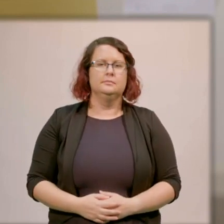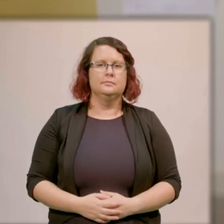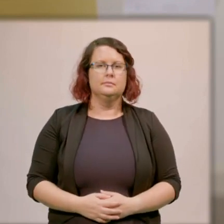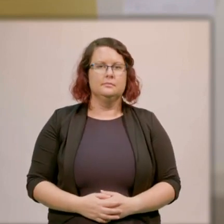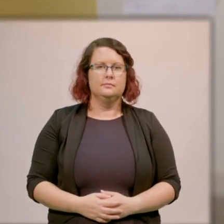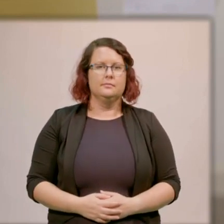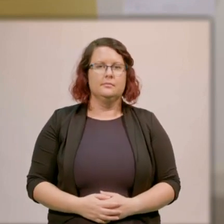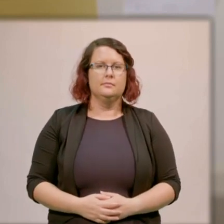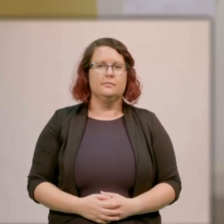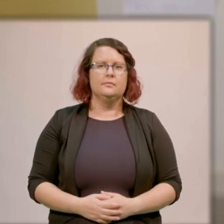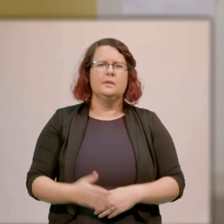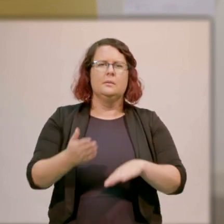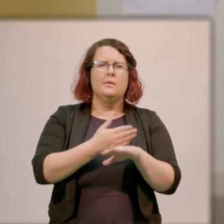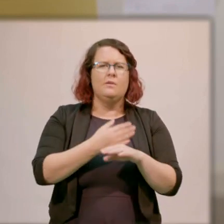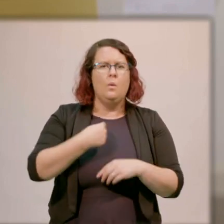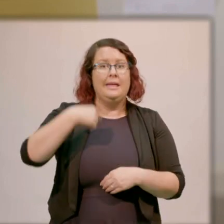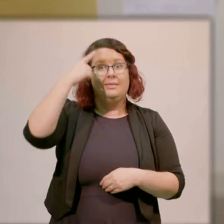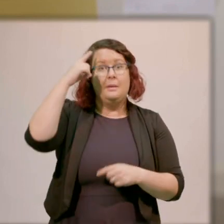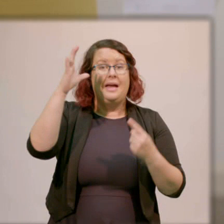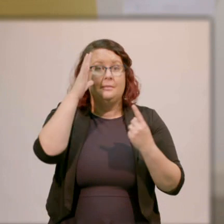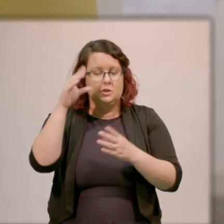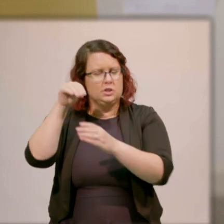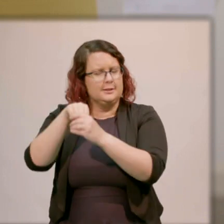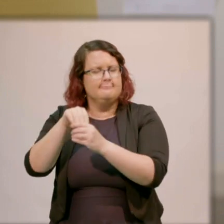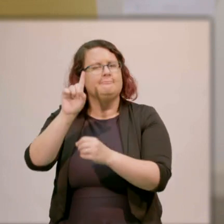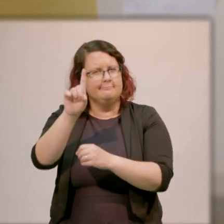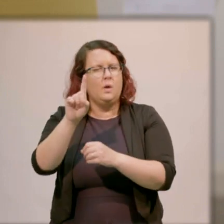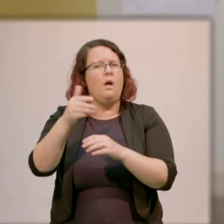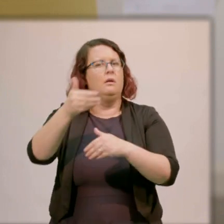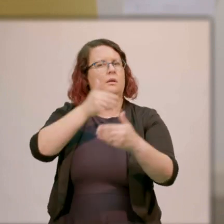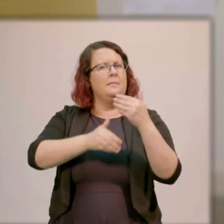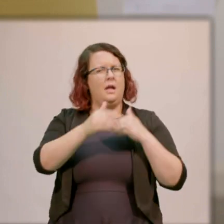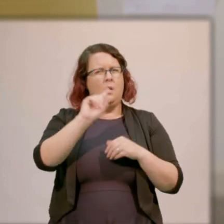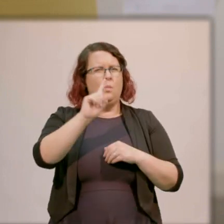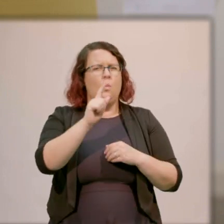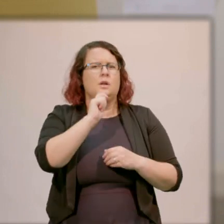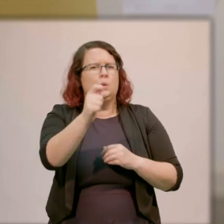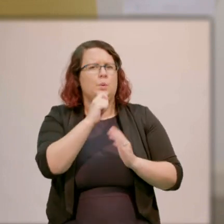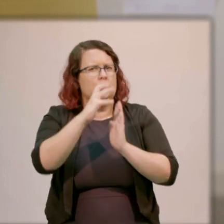Before we think about images in news reports, let's briefly revisit what a news report is.